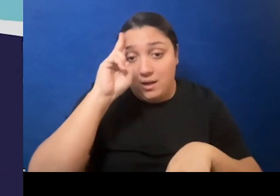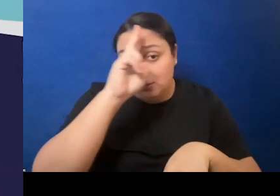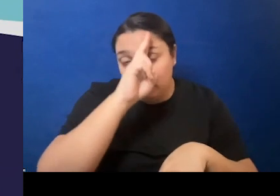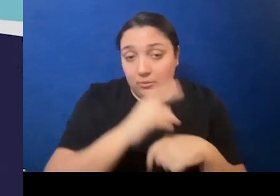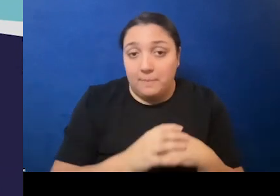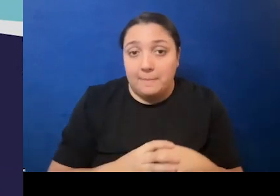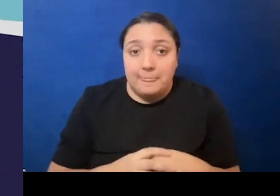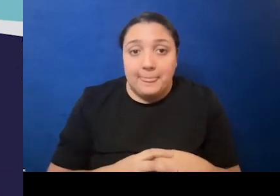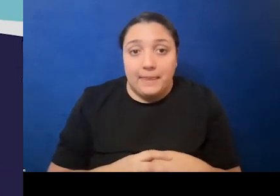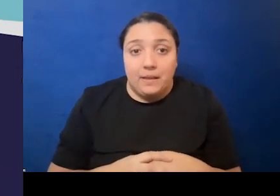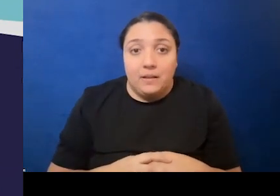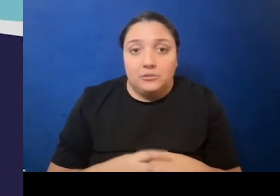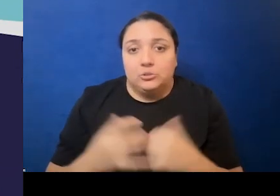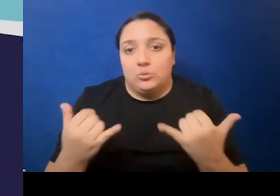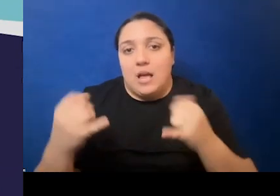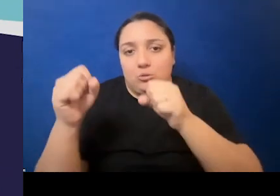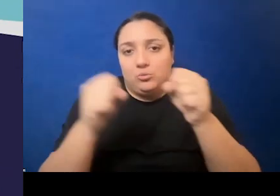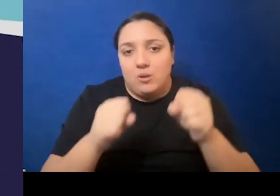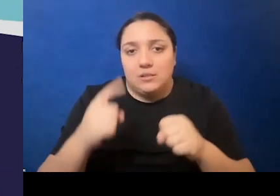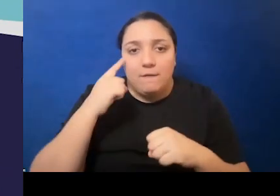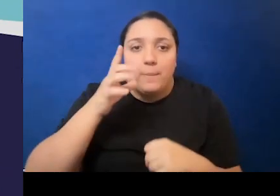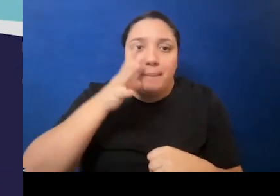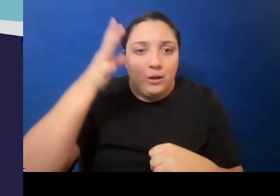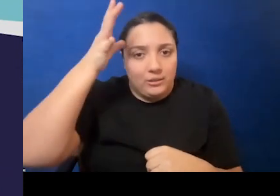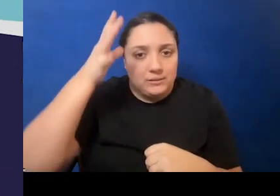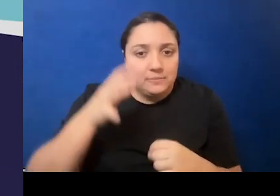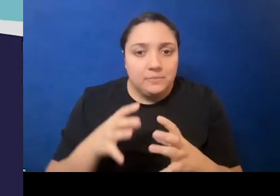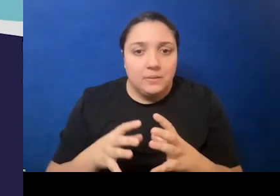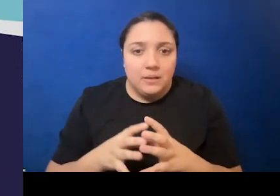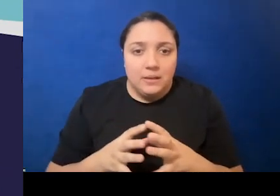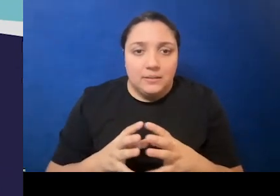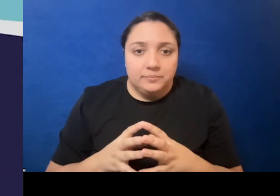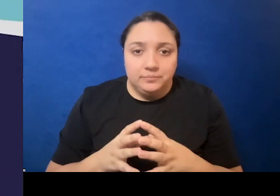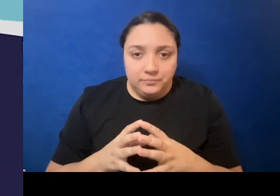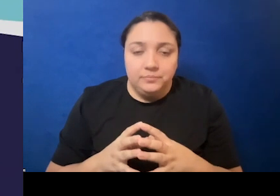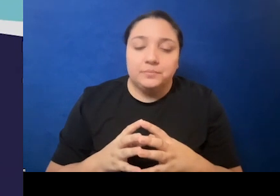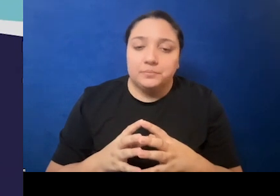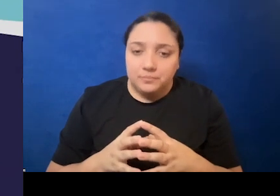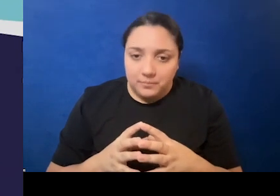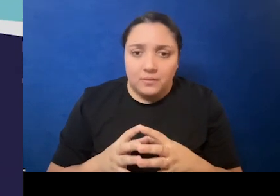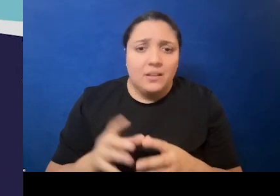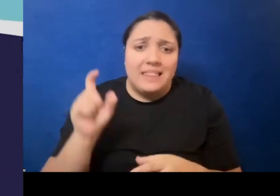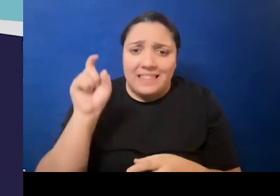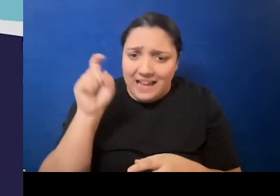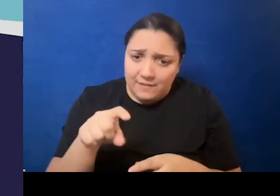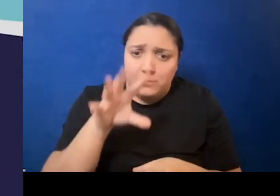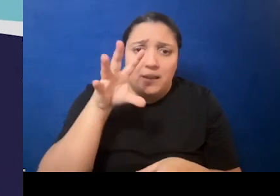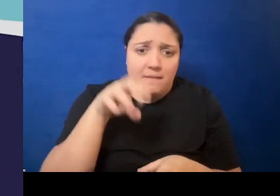LET ME GO TO STRATEGIES FOR SOME OF THE PARENTS. PARENTS HAVE TO BE INVOLVED IN THIS PROCESS AND ALSO RESPECT